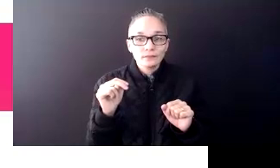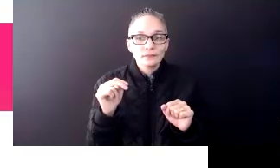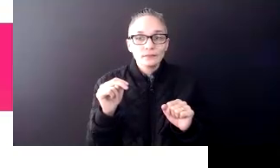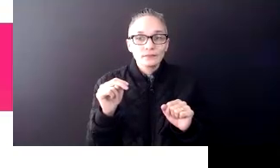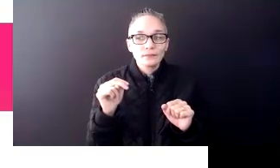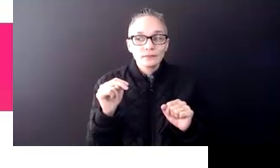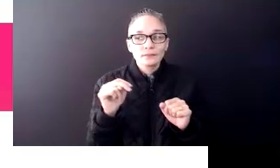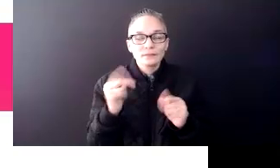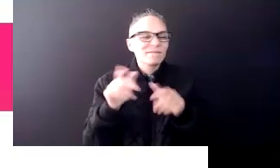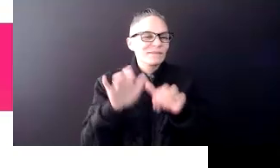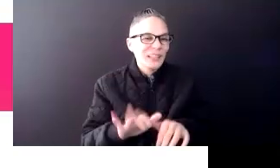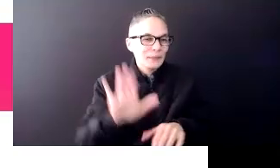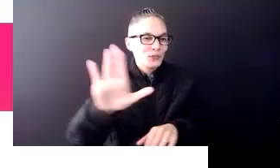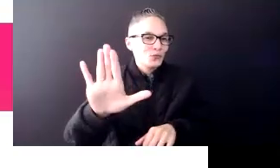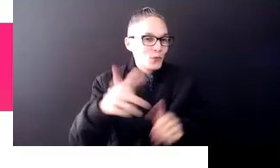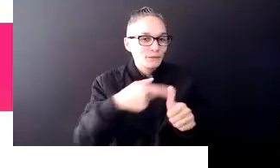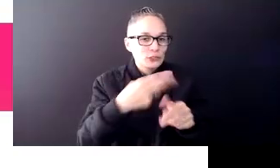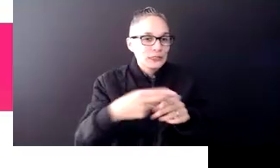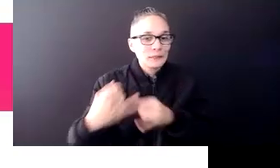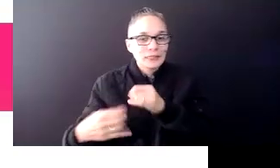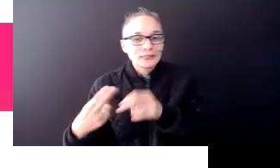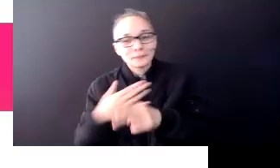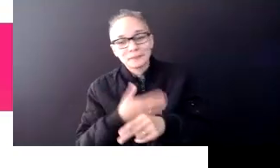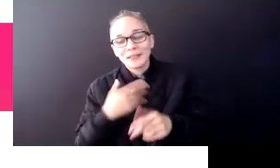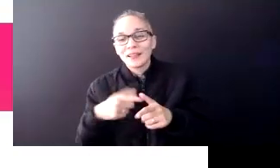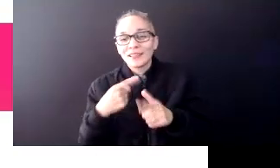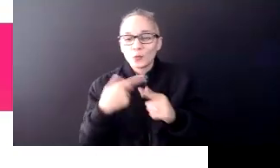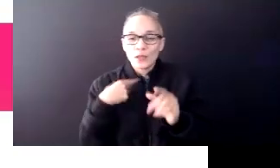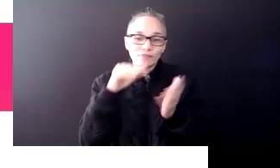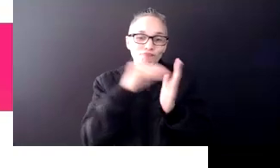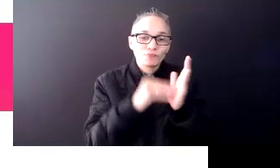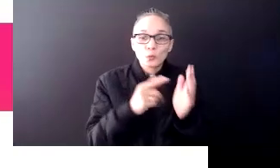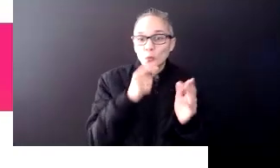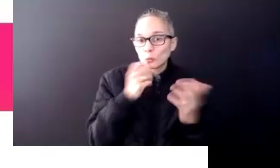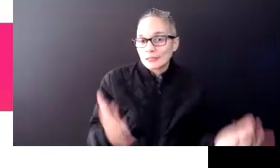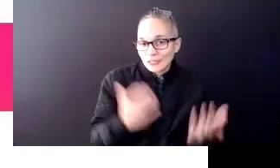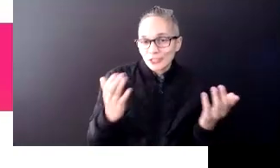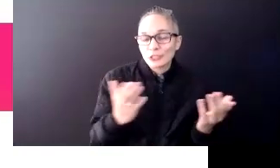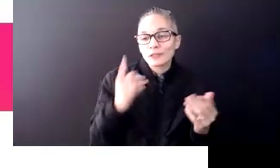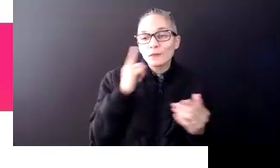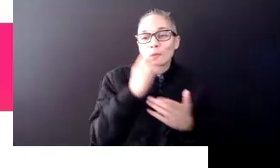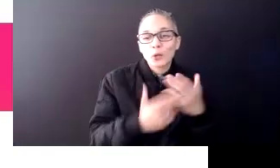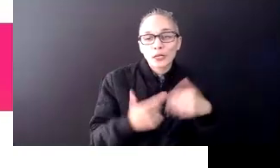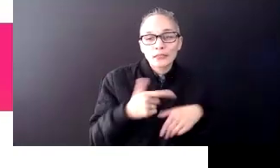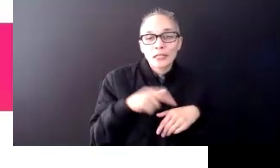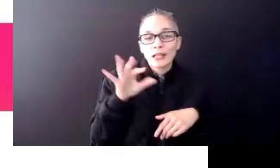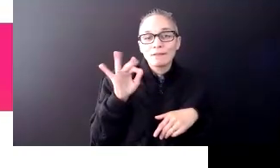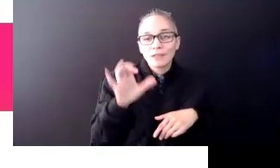And then just type in your first and your last name. So that way we have a record of who is here. And for any part time faculty, we can